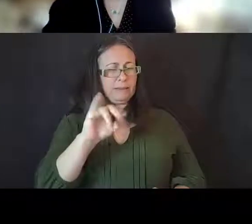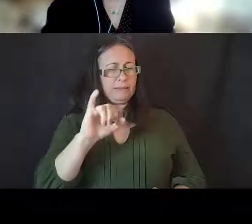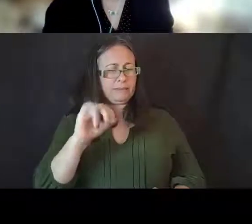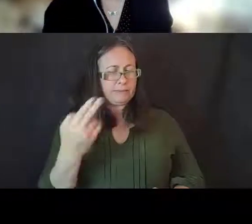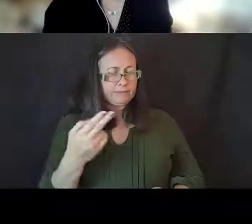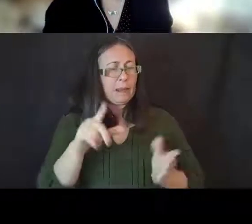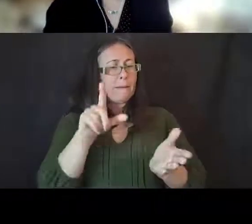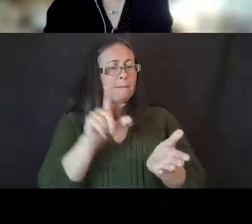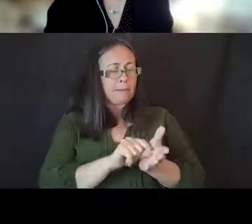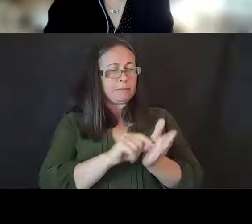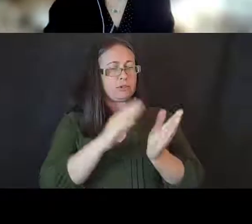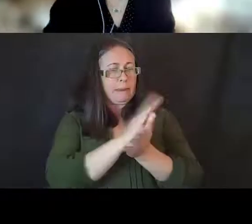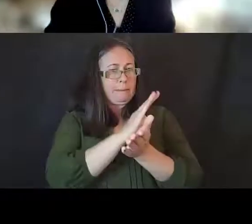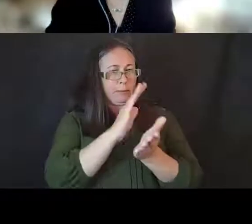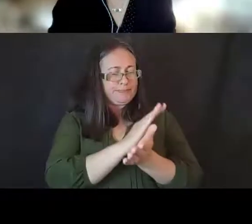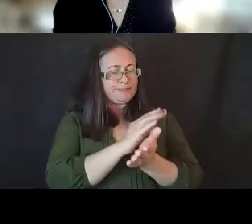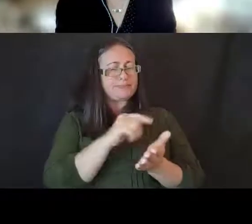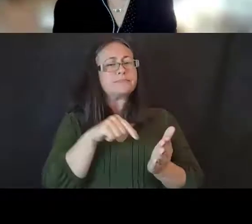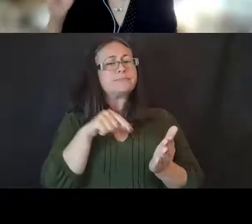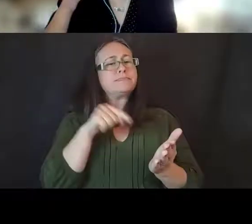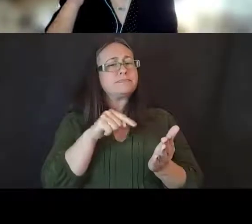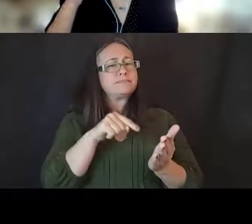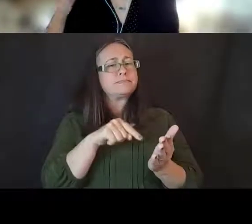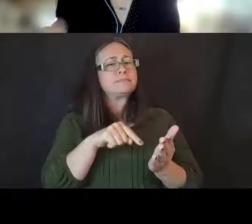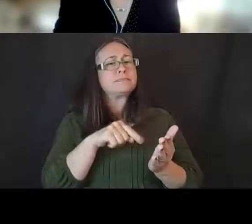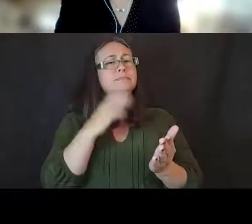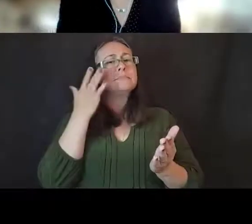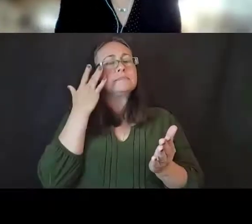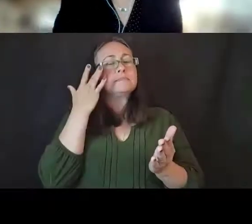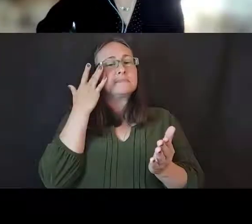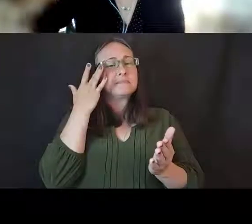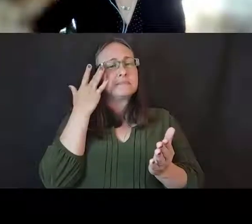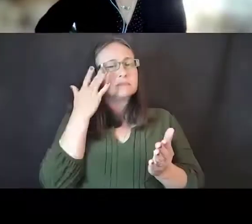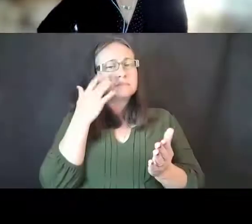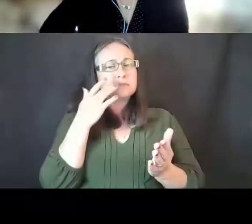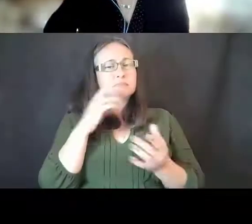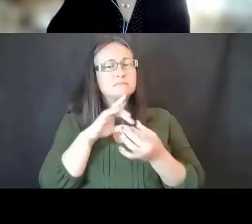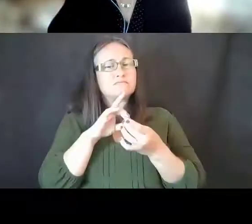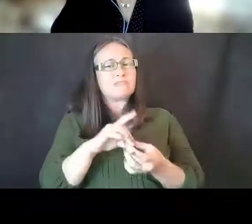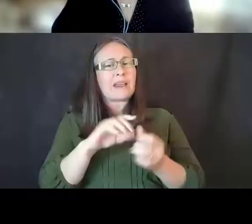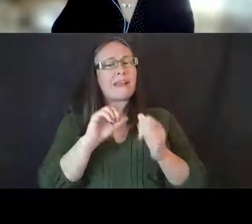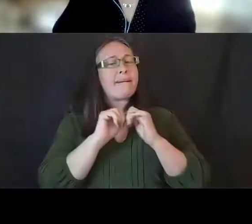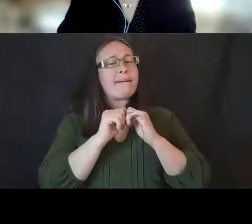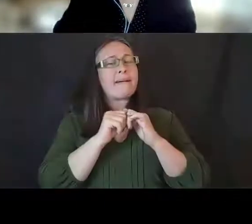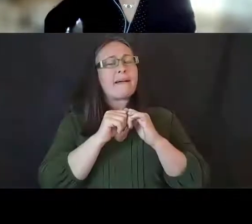These are perspectives and plans on how we might want to address,